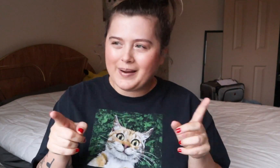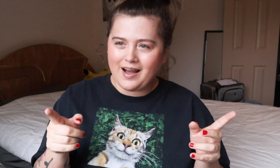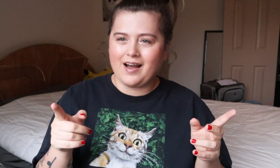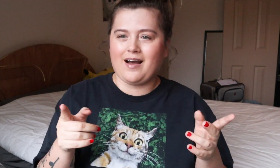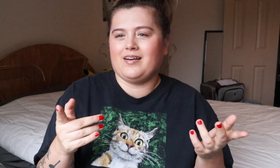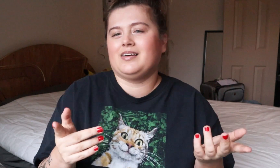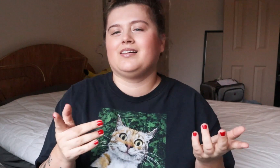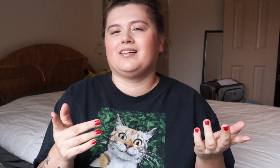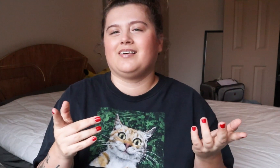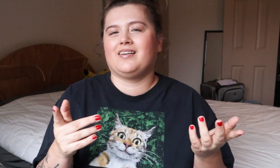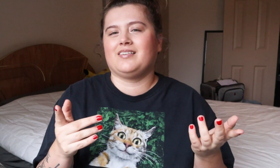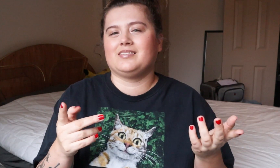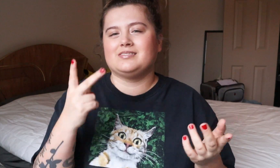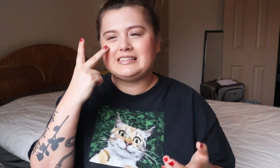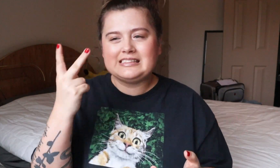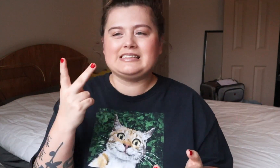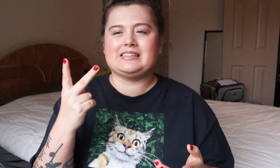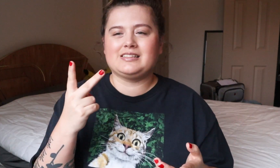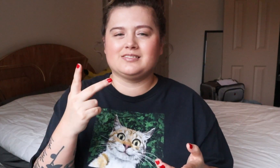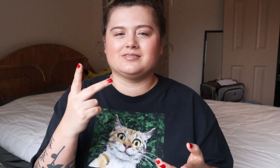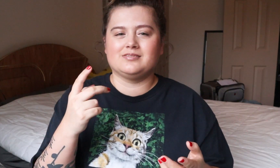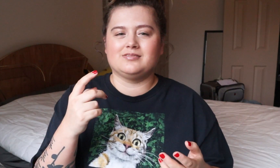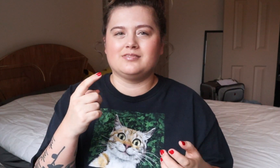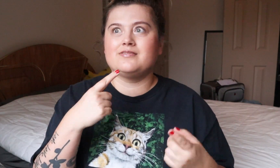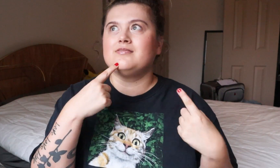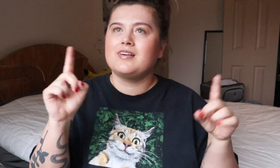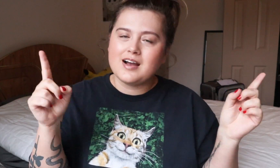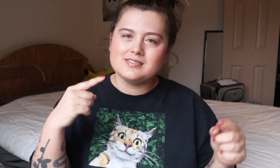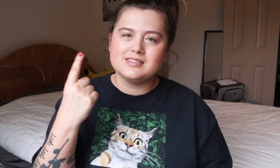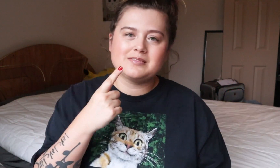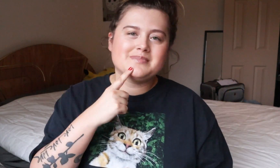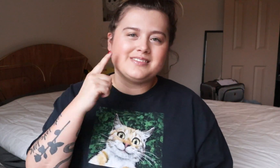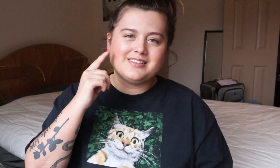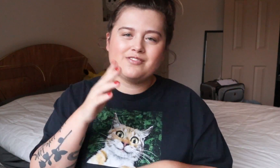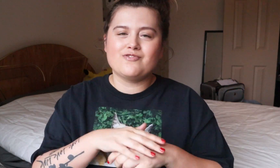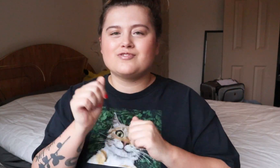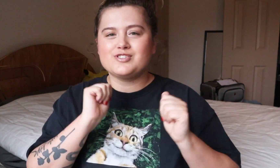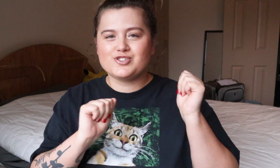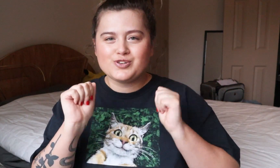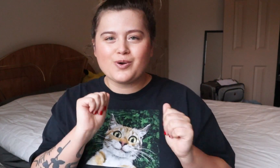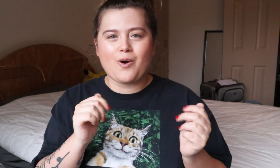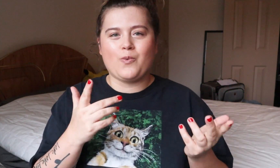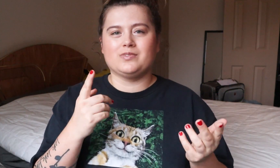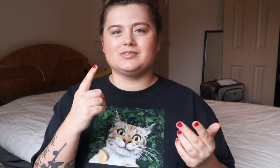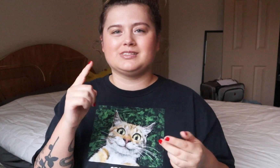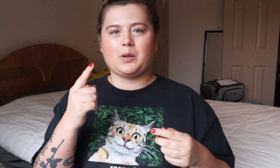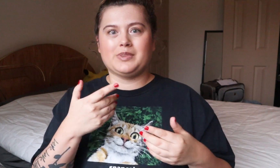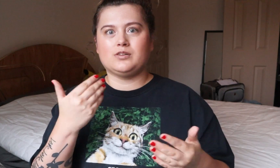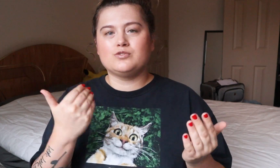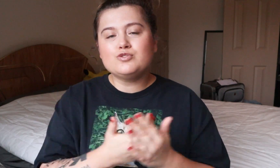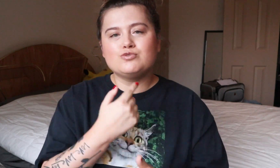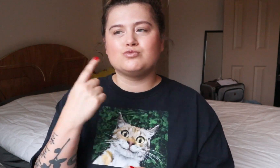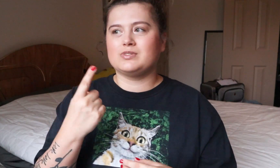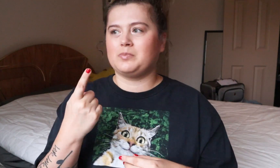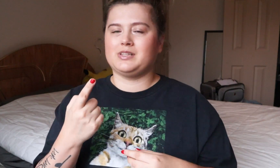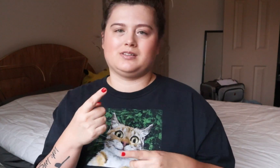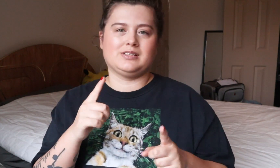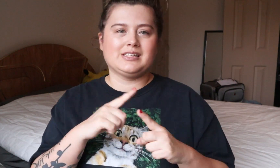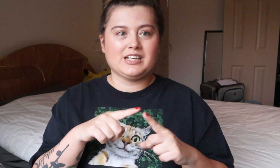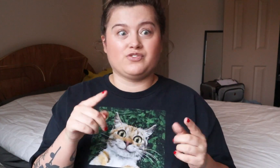But to finally see a deaf person on the show, it's finally bringing something new and different.